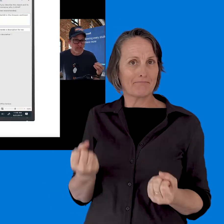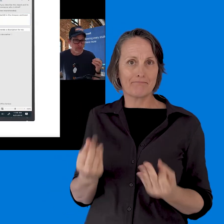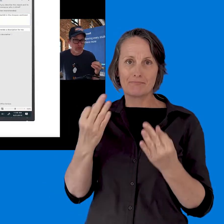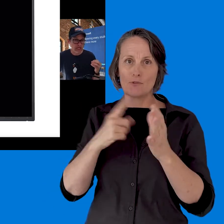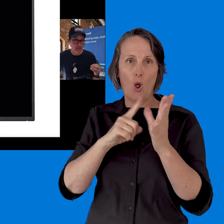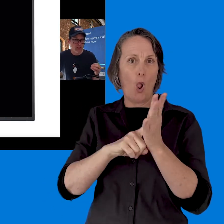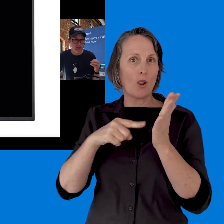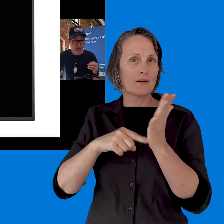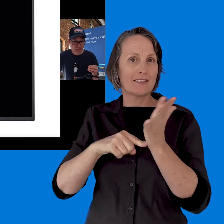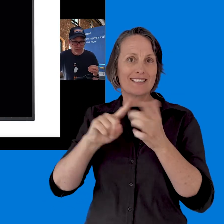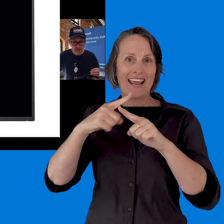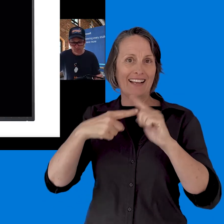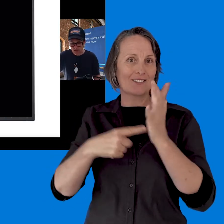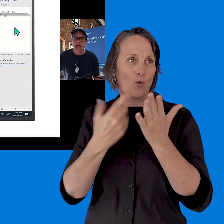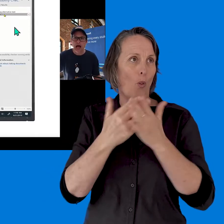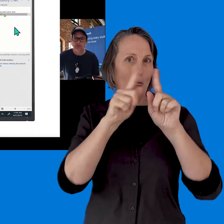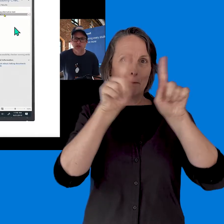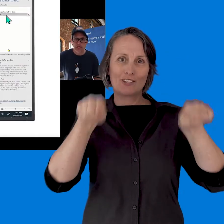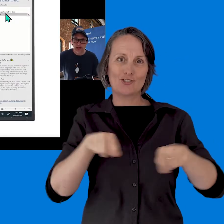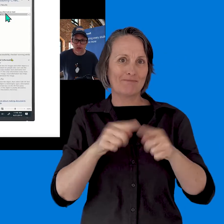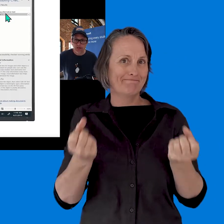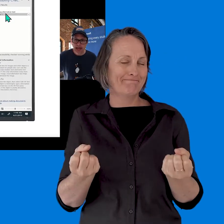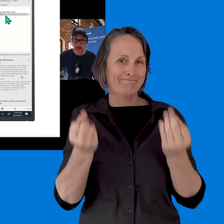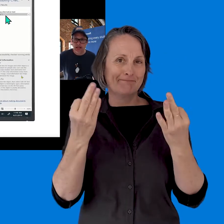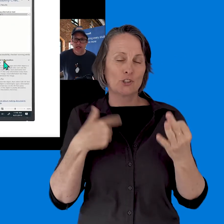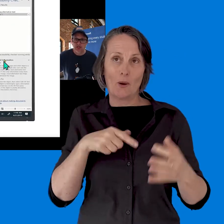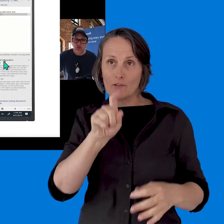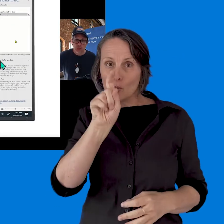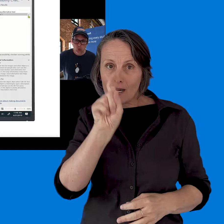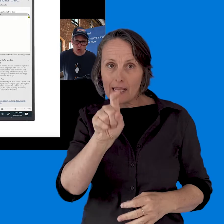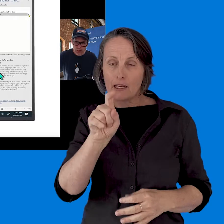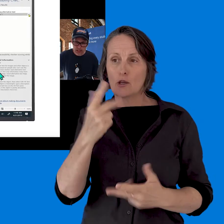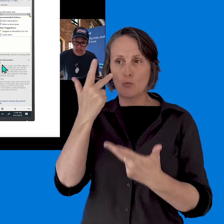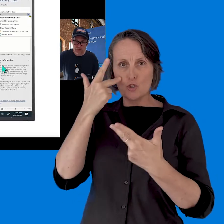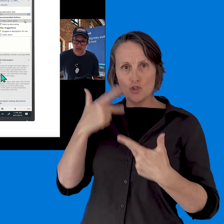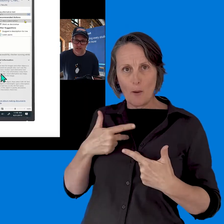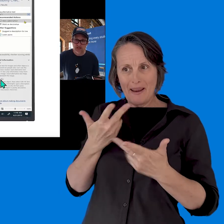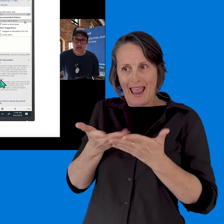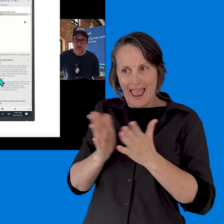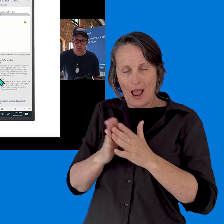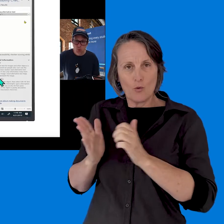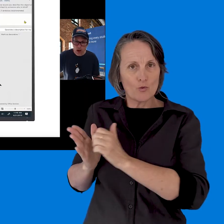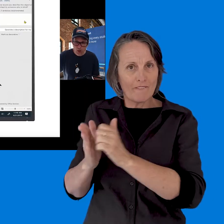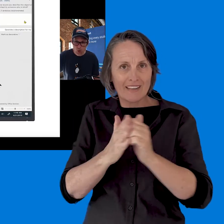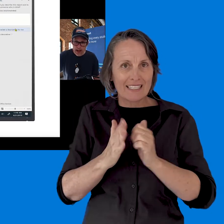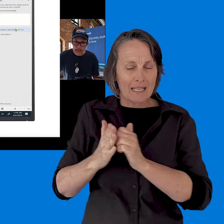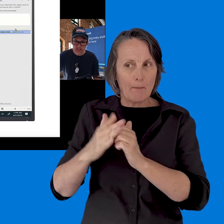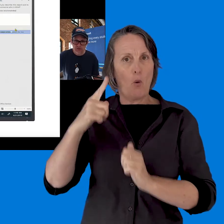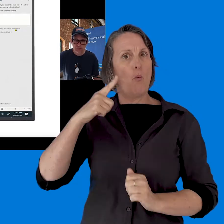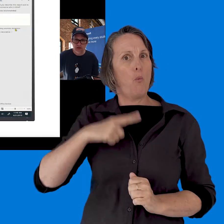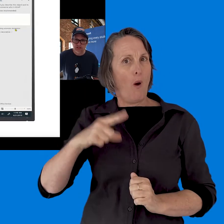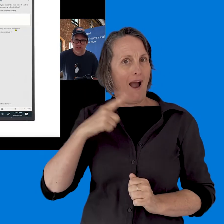text built into the graphic, so I click on that. It shows me what I need to fix, why it needs to be fixed,